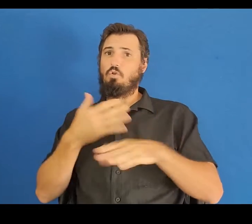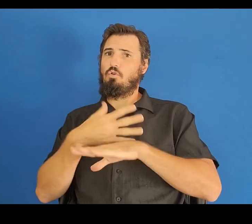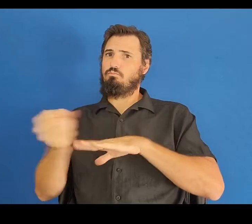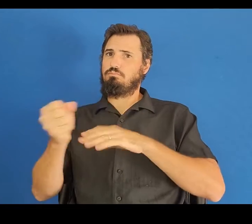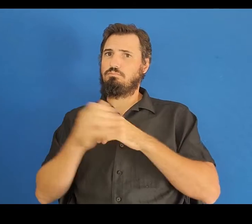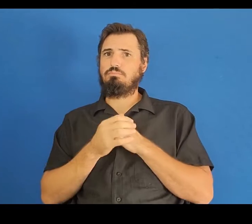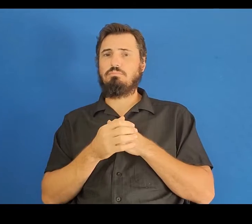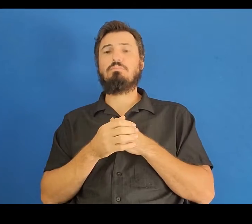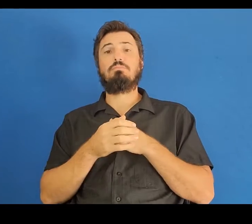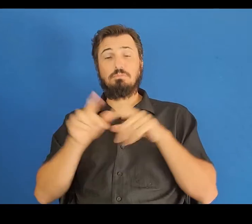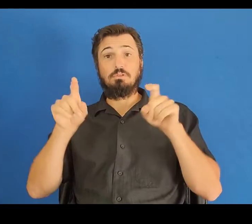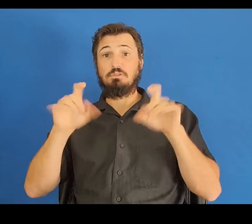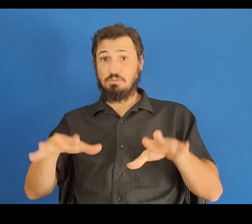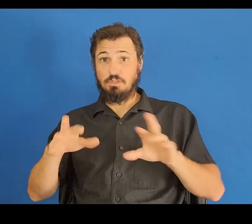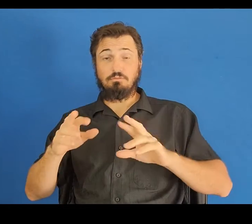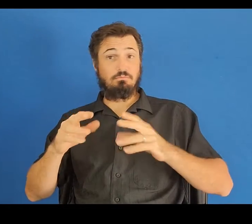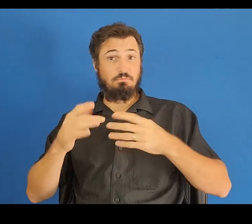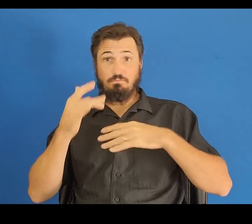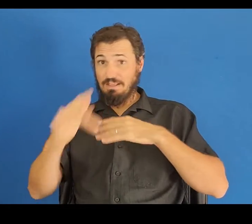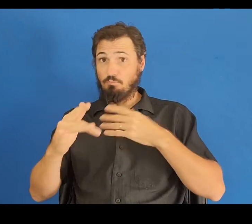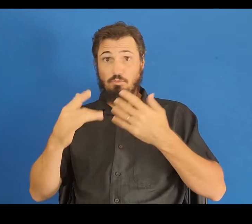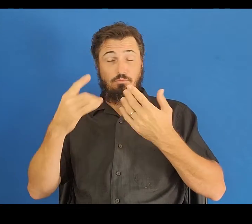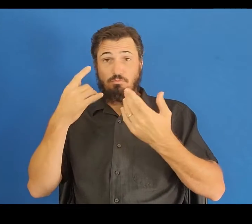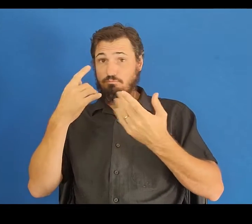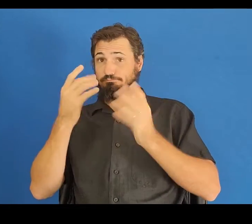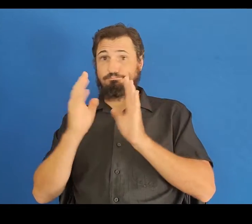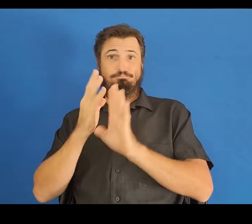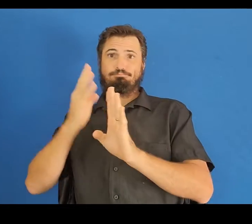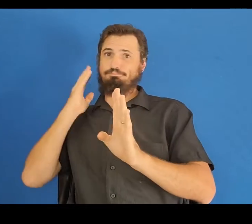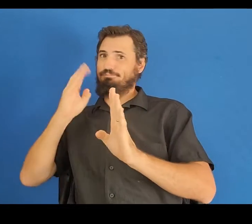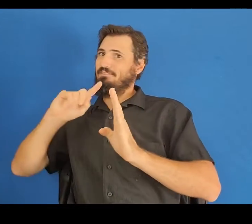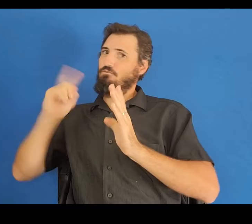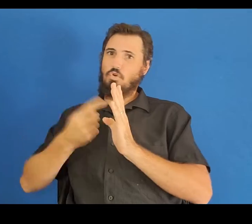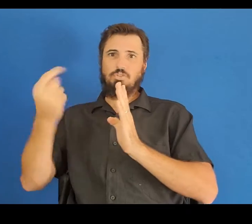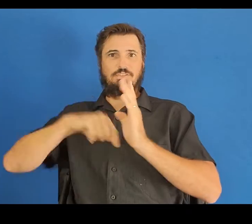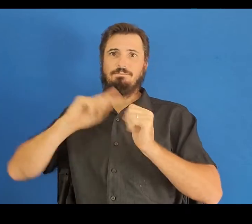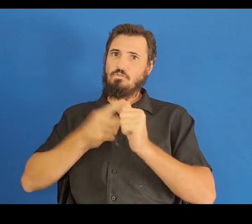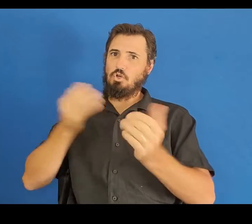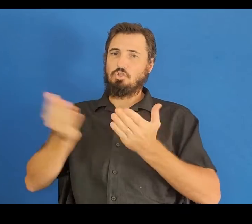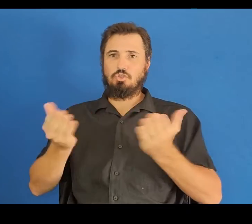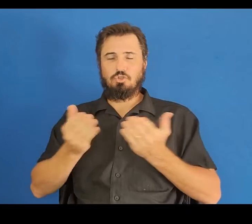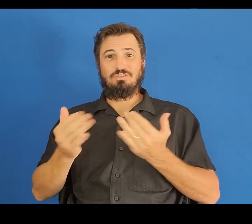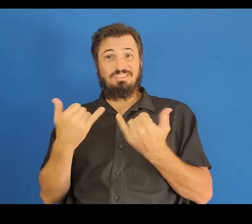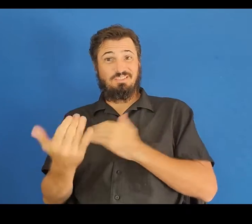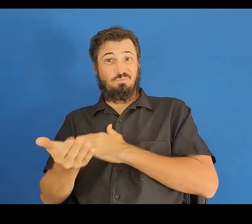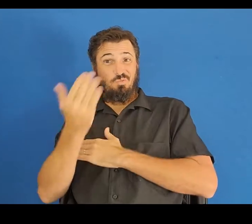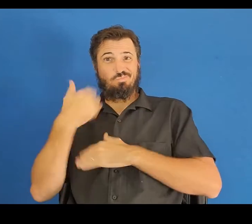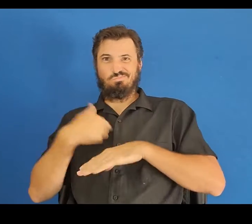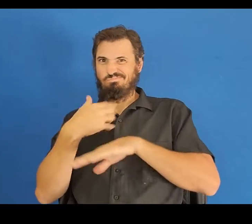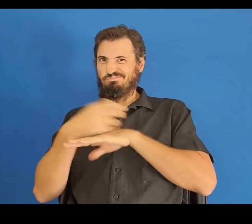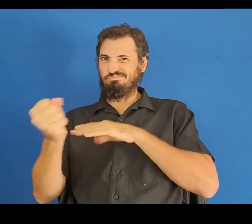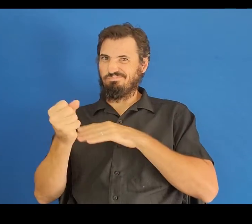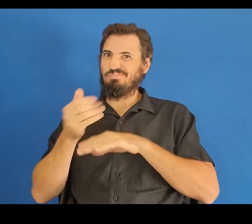They’re available first come first served – this morning in Kekaha we ran out of tests after about an hour